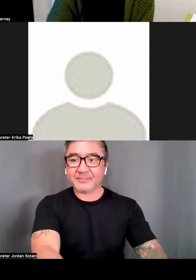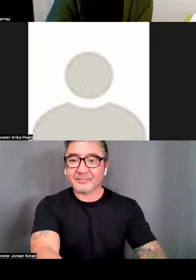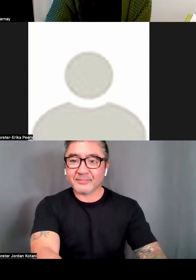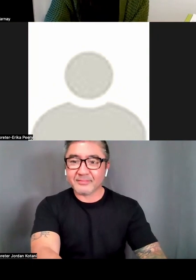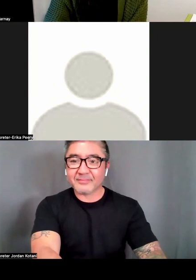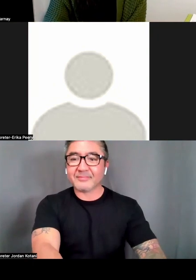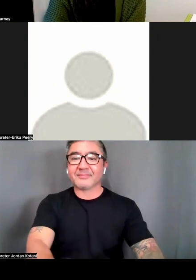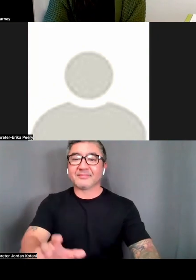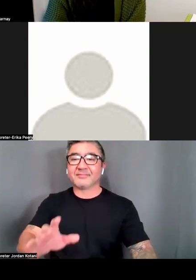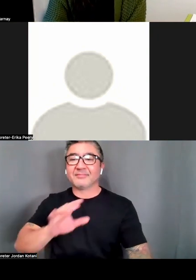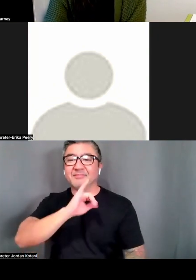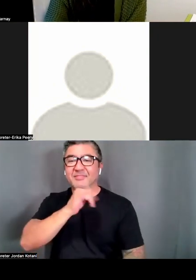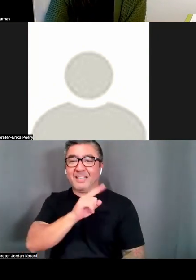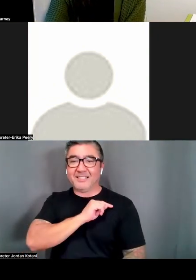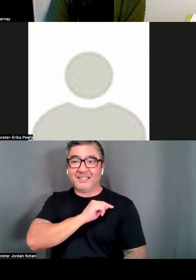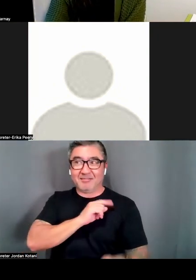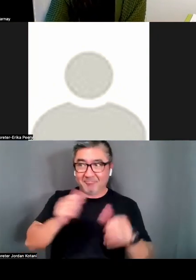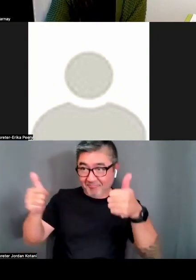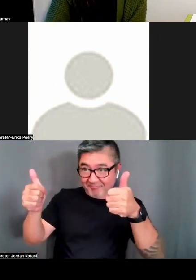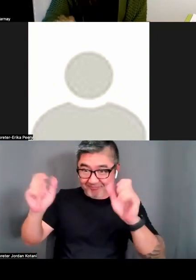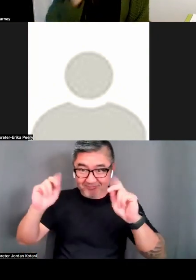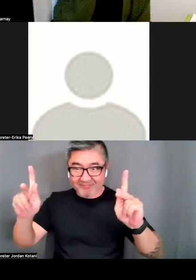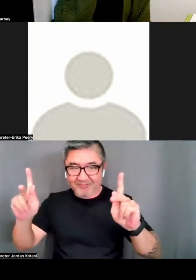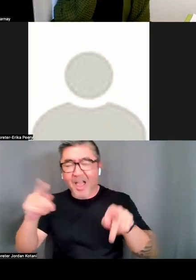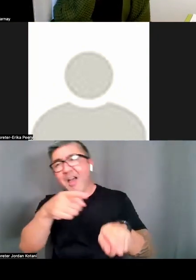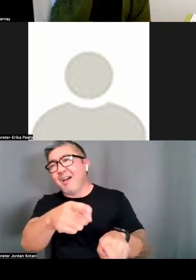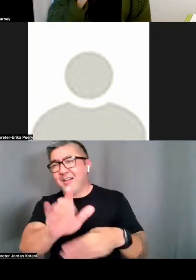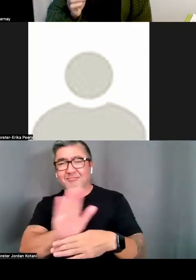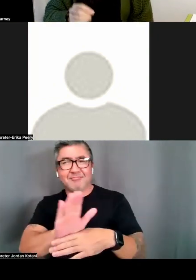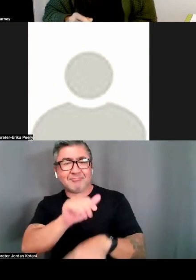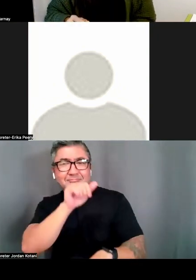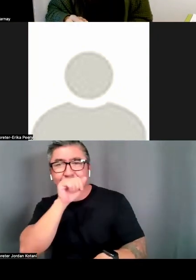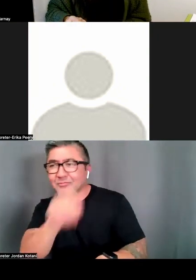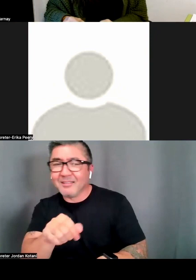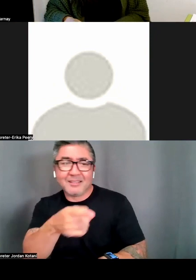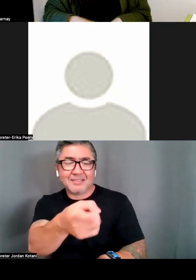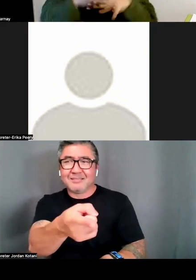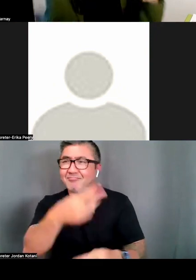I love that video. I think it's a beautiful little summary of everything